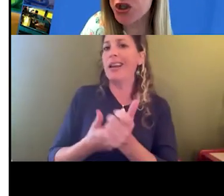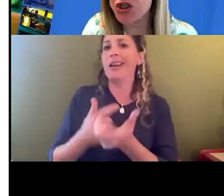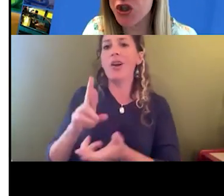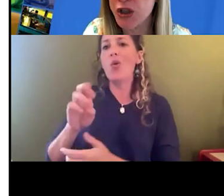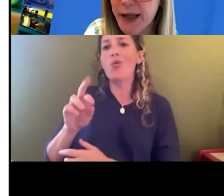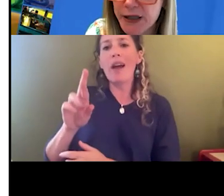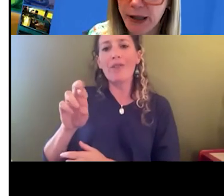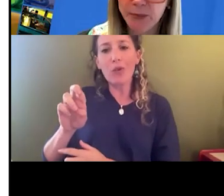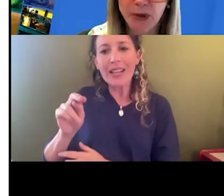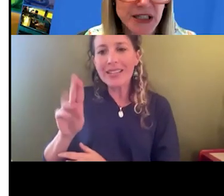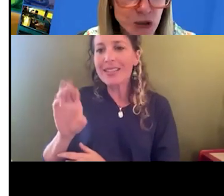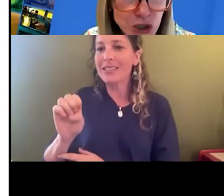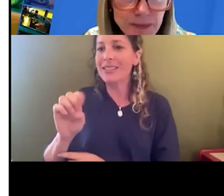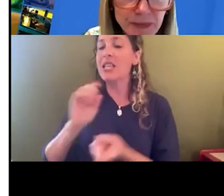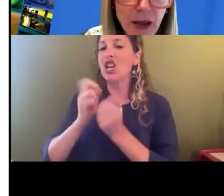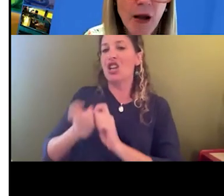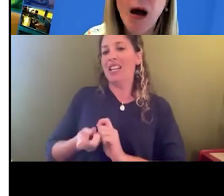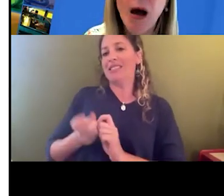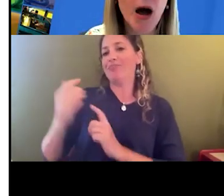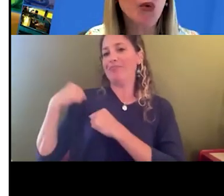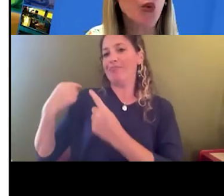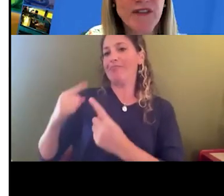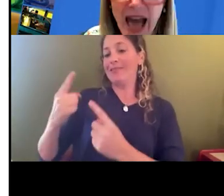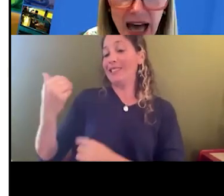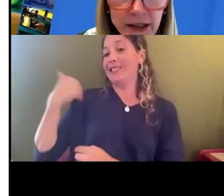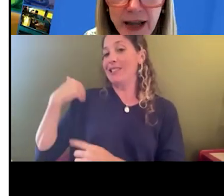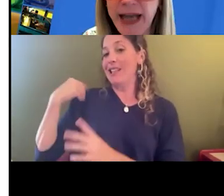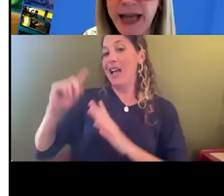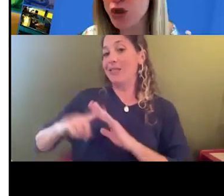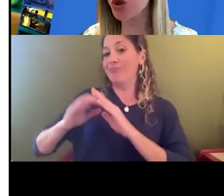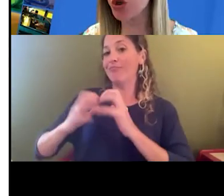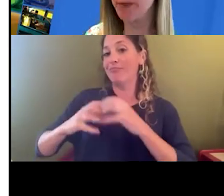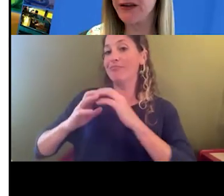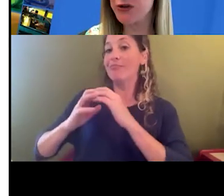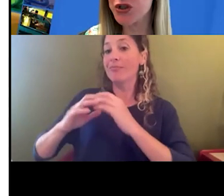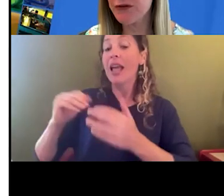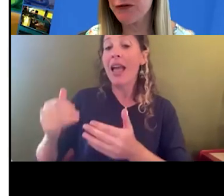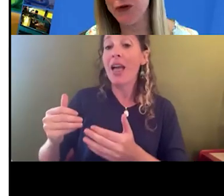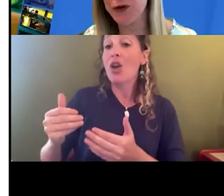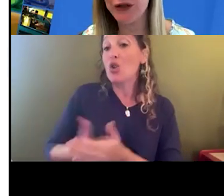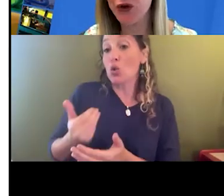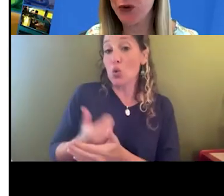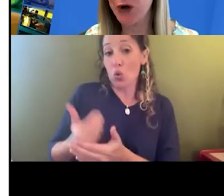since the last implementation. We've added a new term and condition. For those of you who are